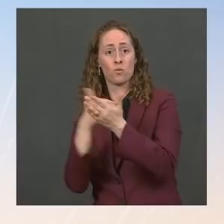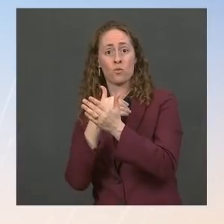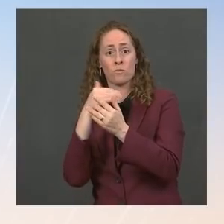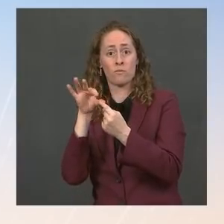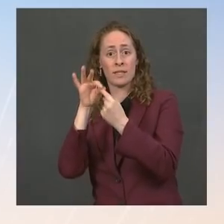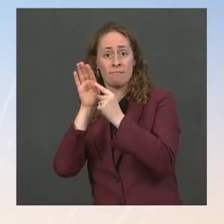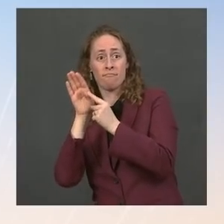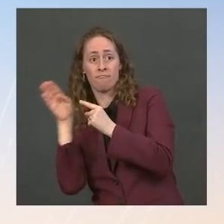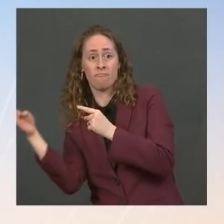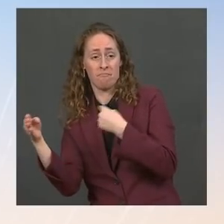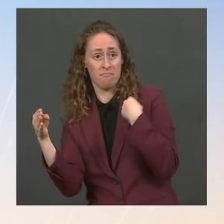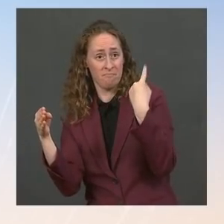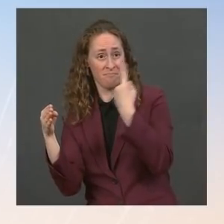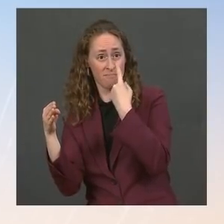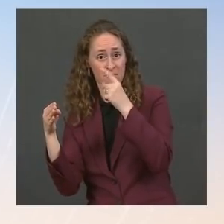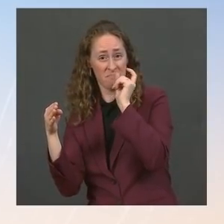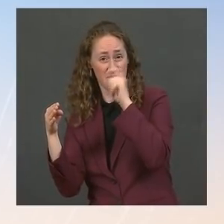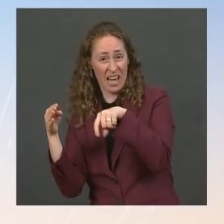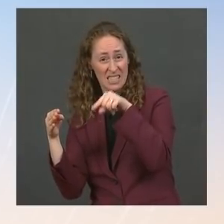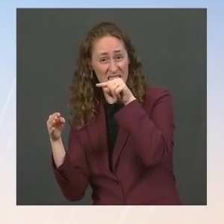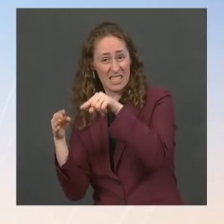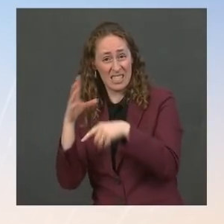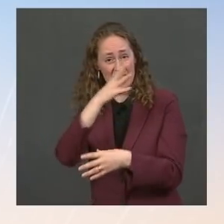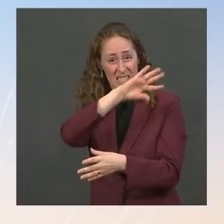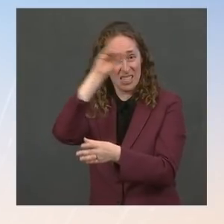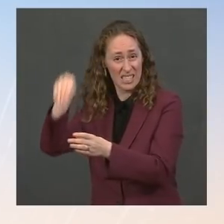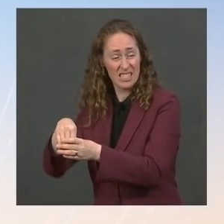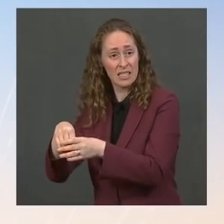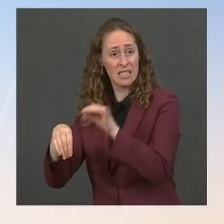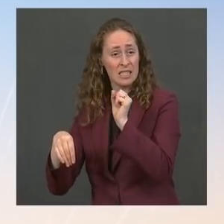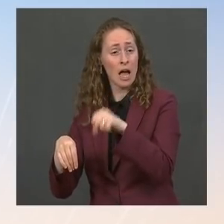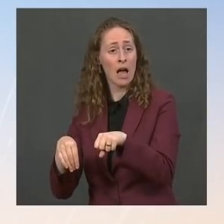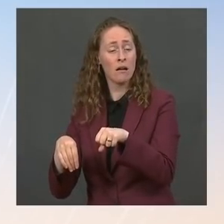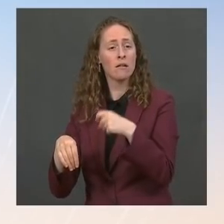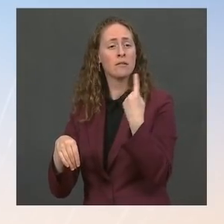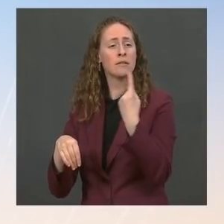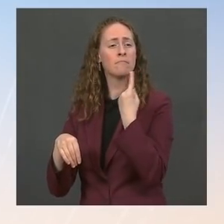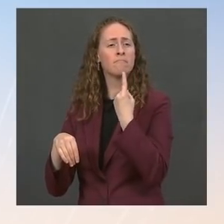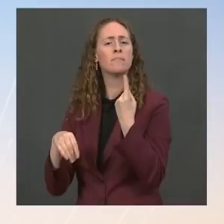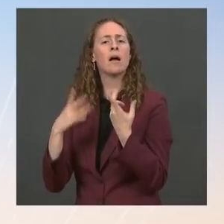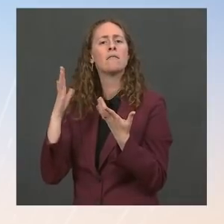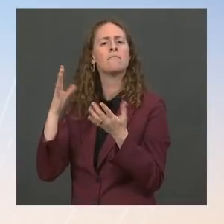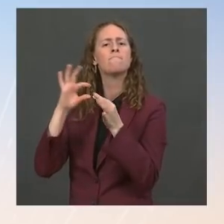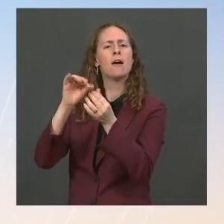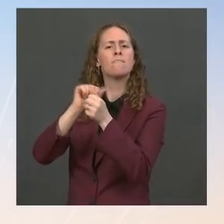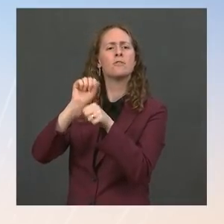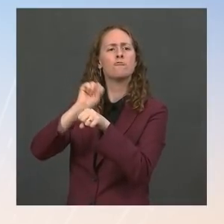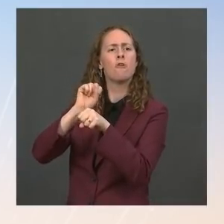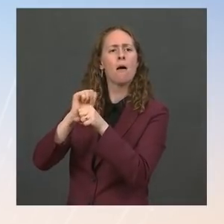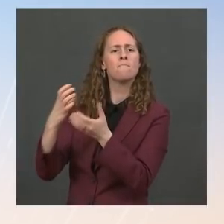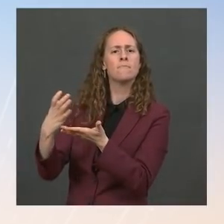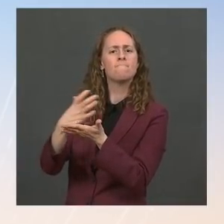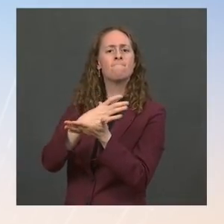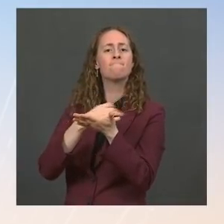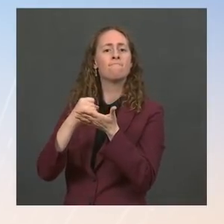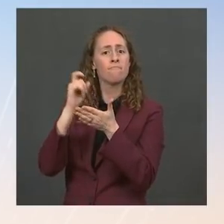Is there a point at which it gets thrown overboard like the minimum wage did? And are there any concerns about losing certain senators --